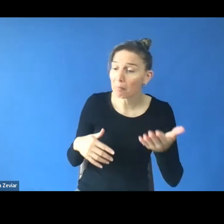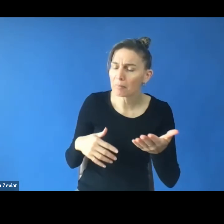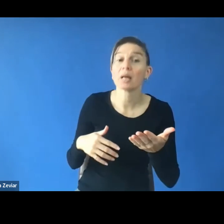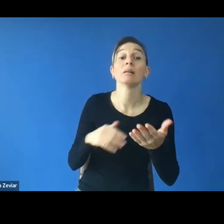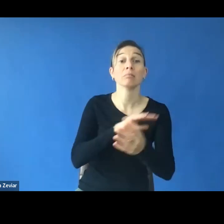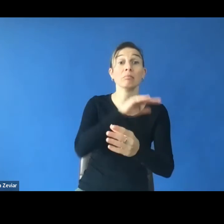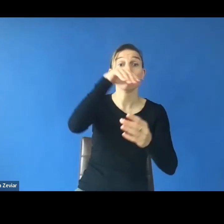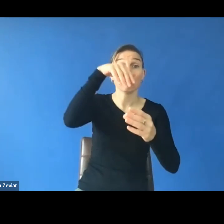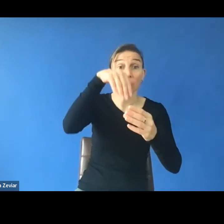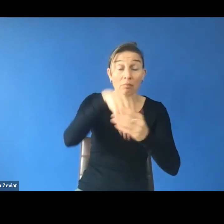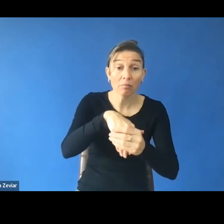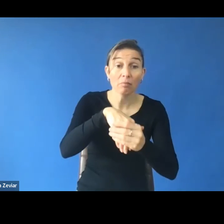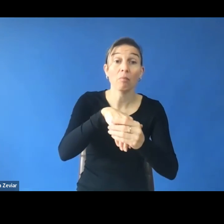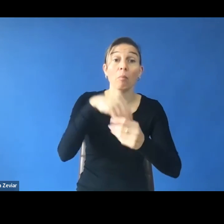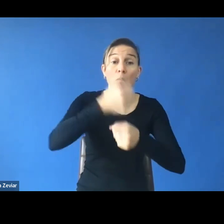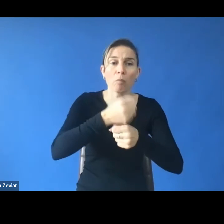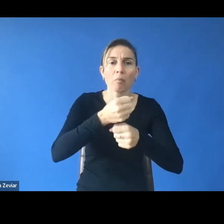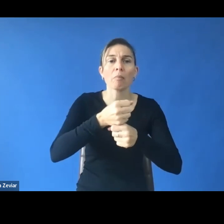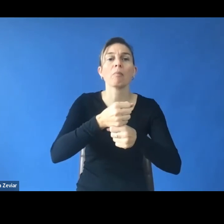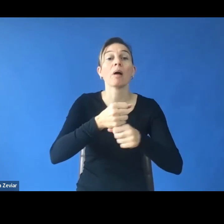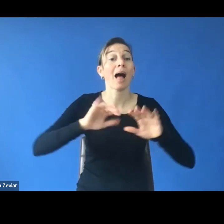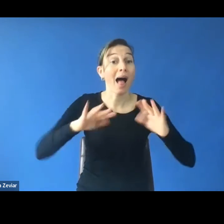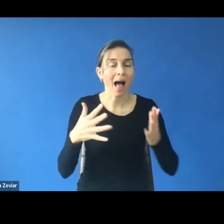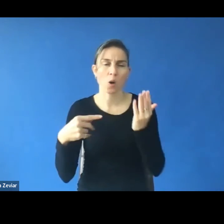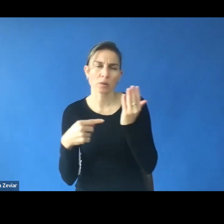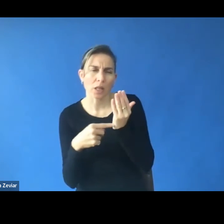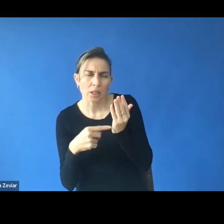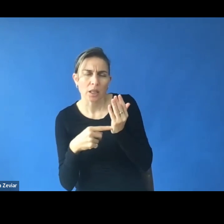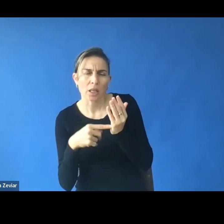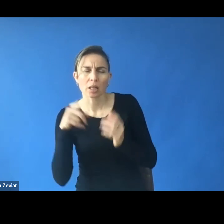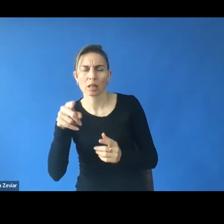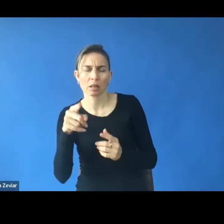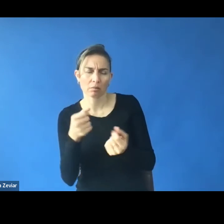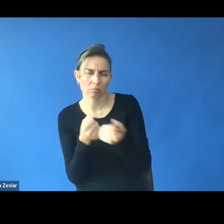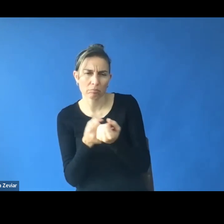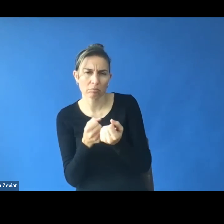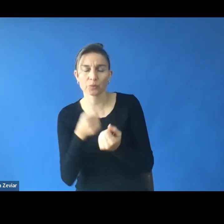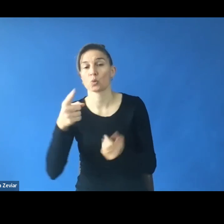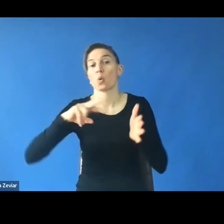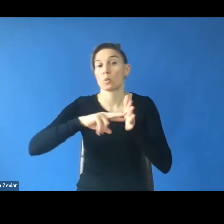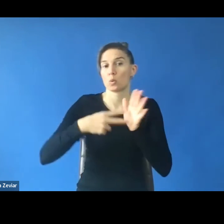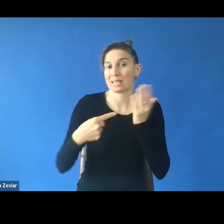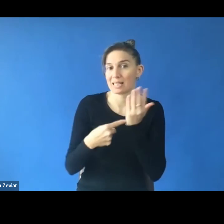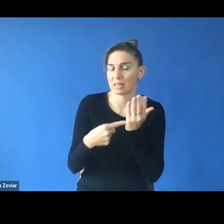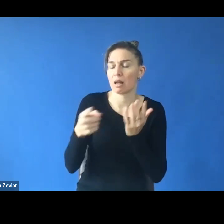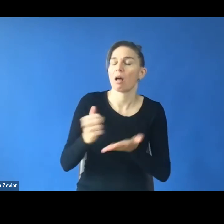by testing technology and digital solutions. Technology has enabled persons with disabilities